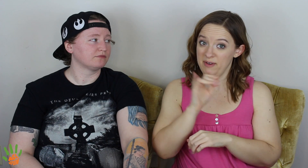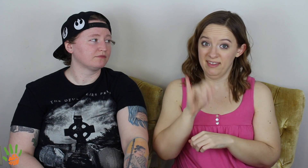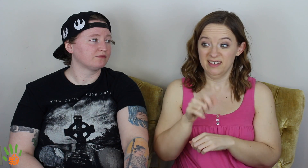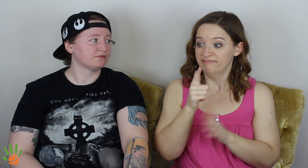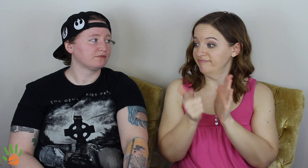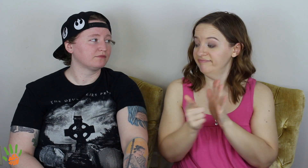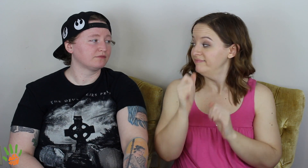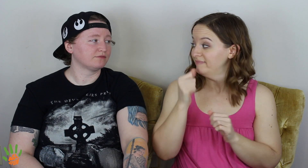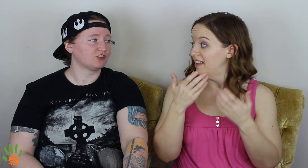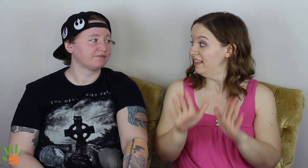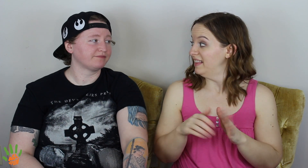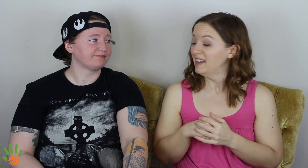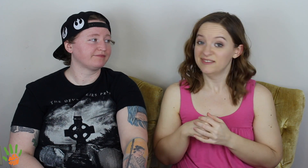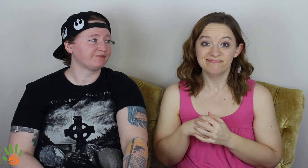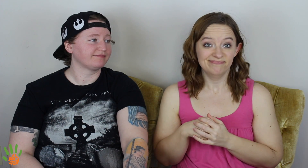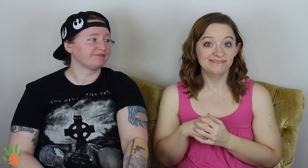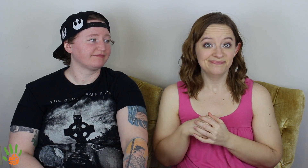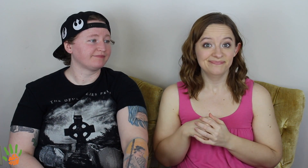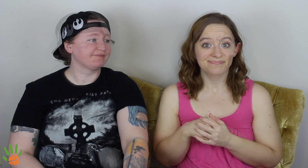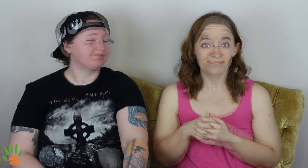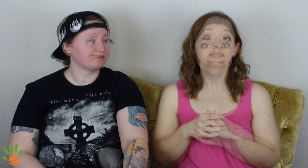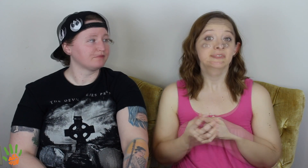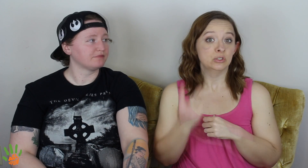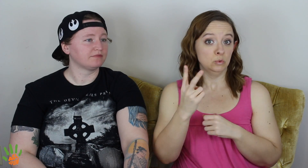Before that, they were banned.